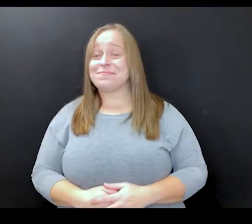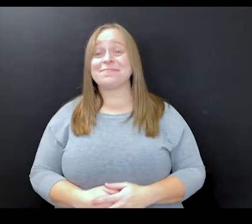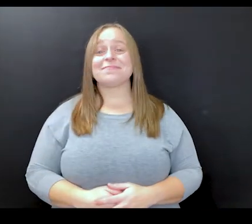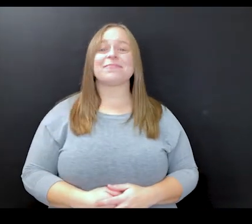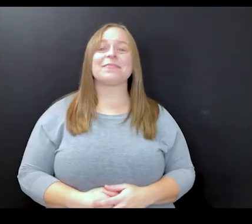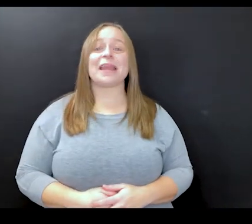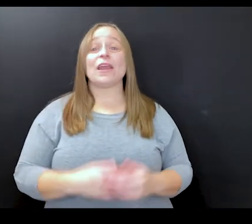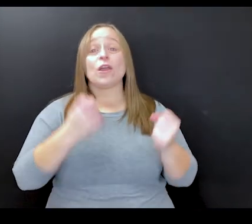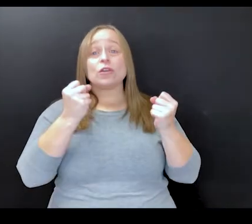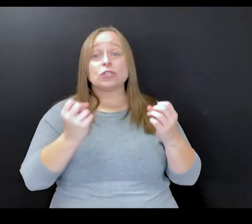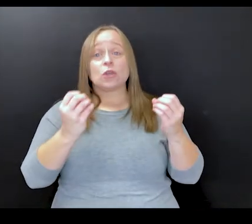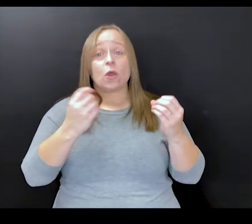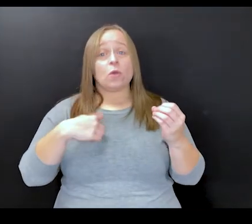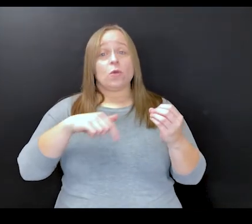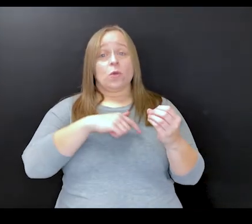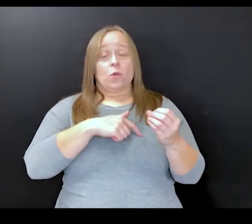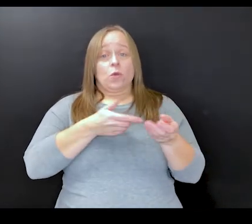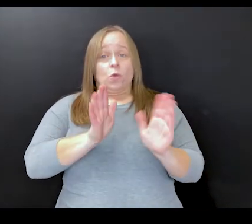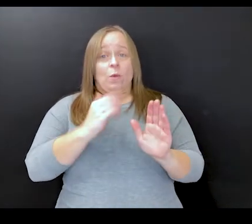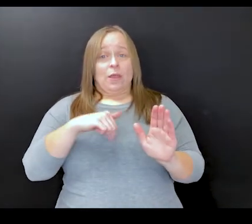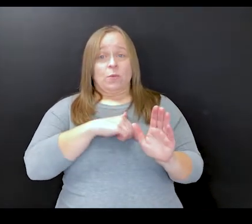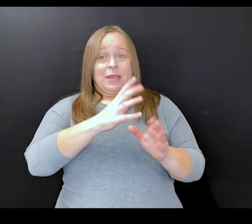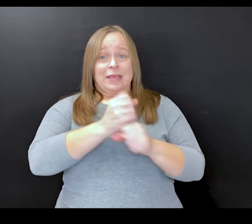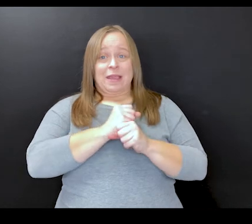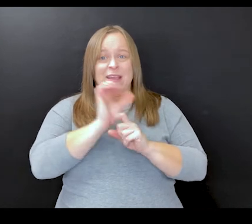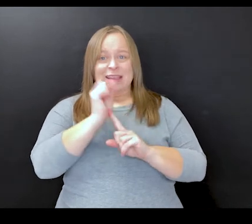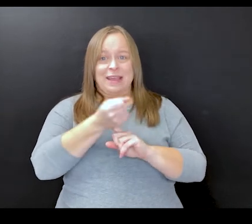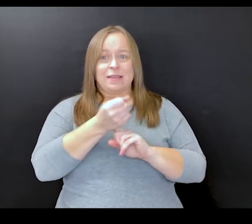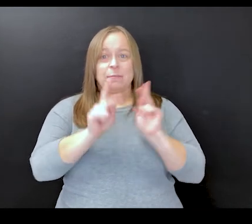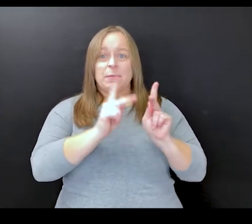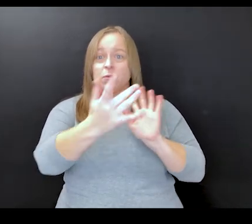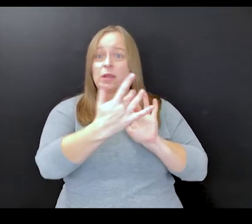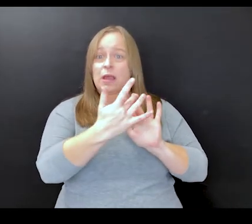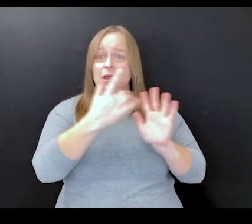[Tim] So the way we receive our cases, people contact us.